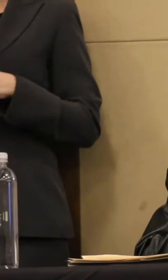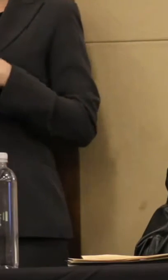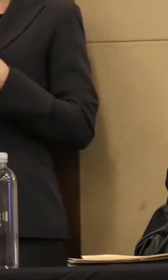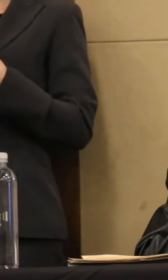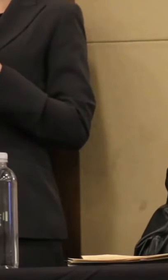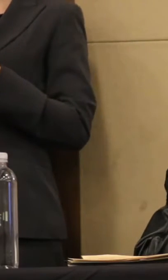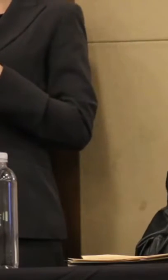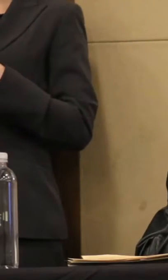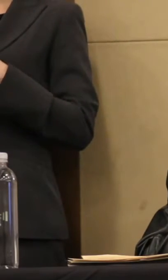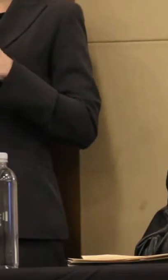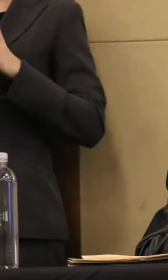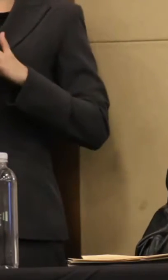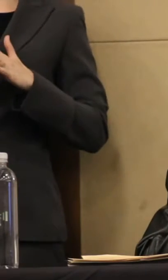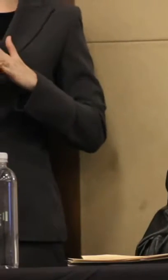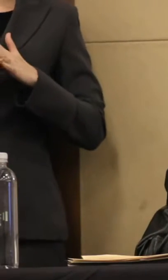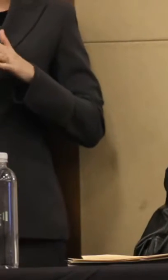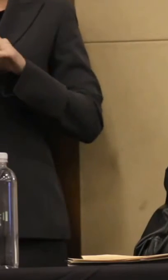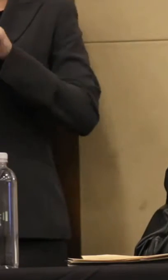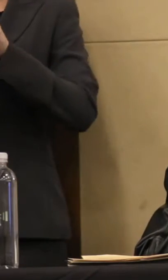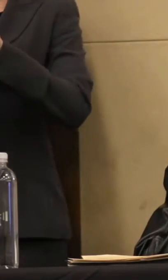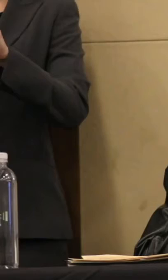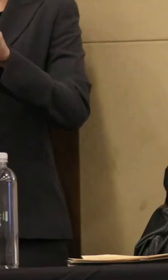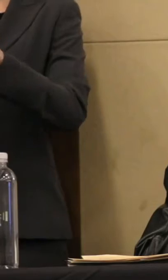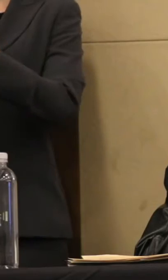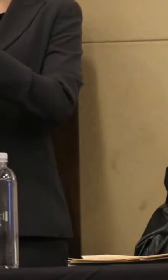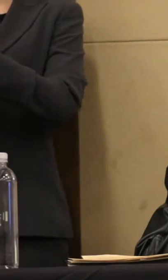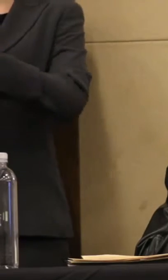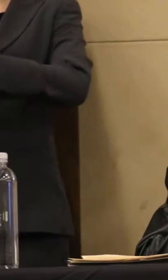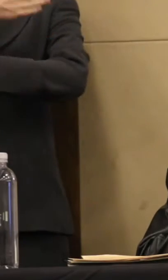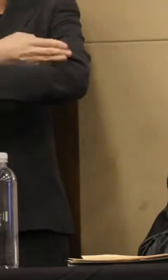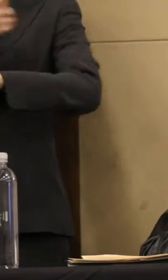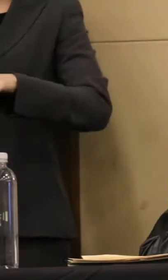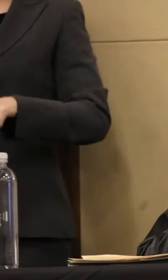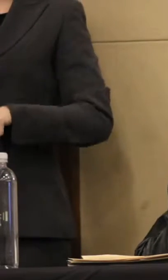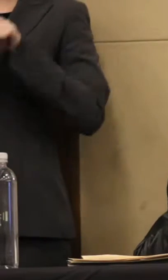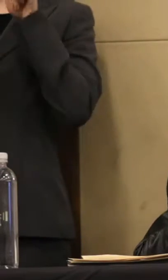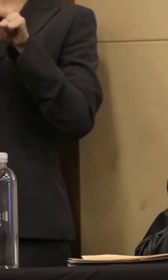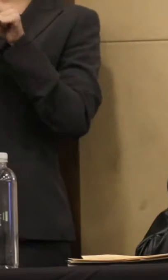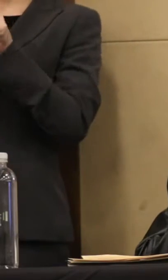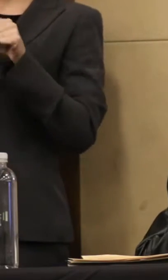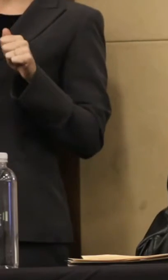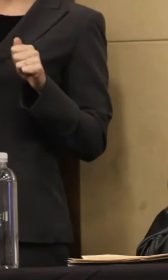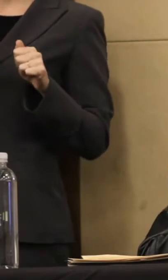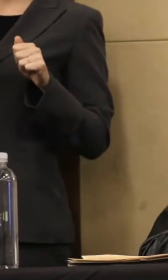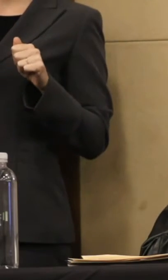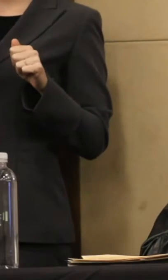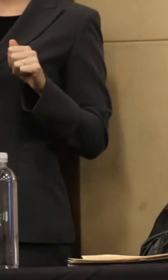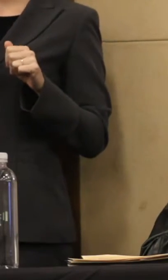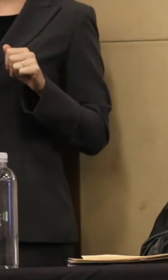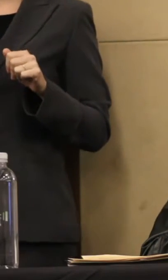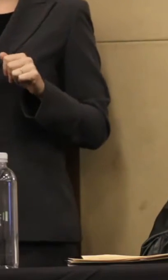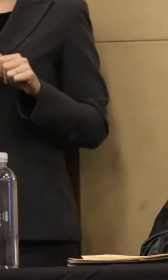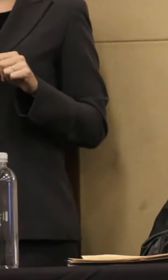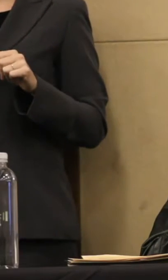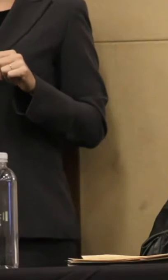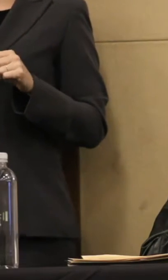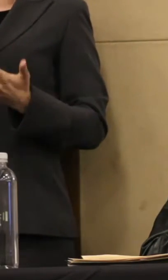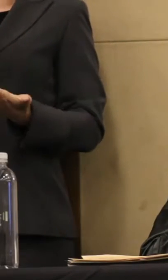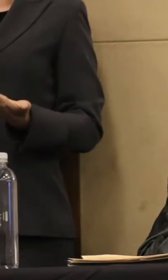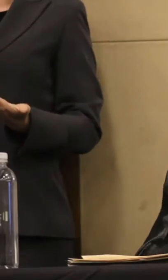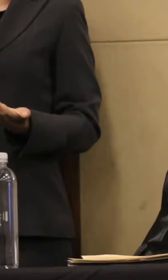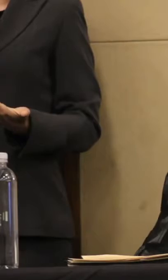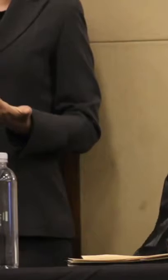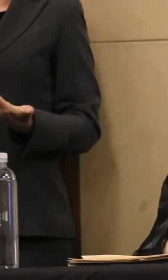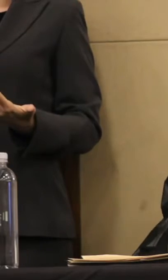of job improvements for people with disabilities, so I think we really need to look at how that